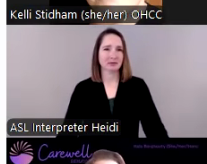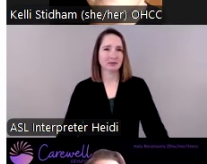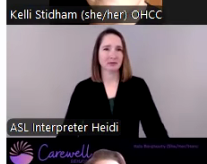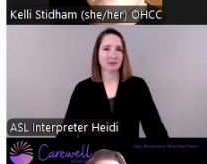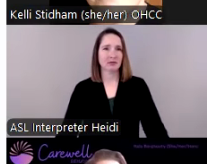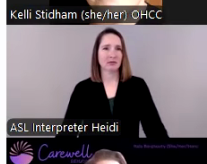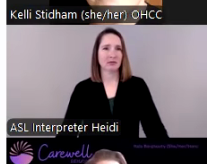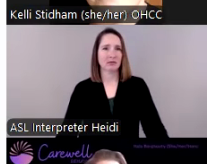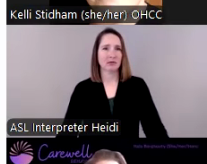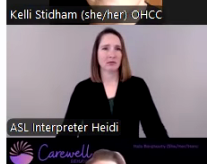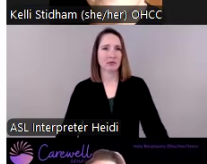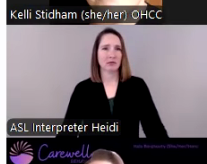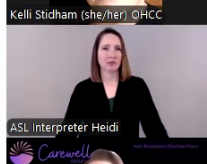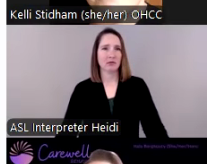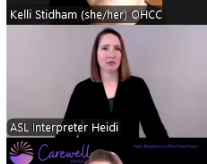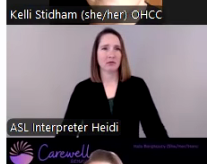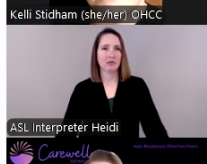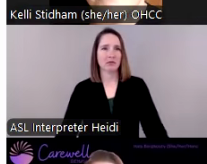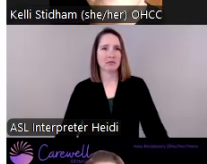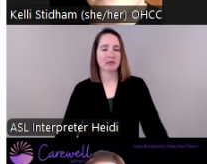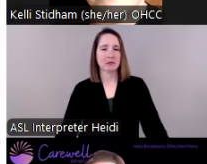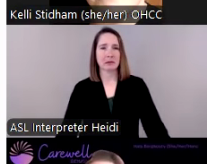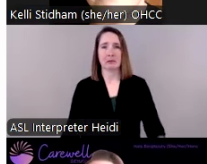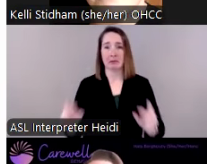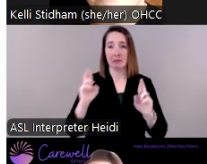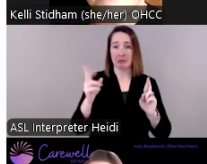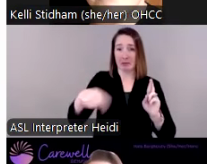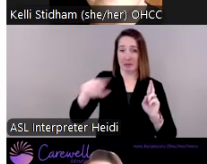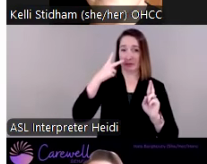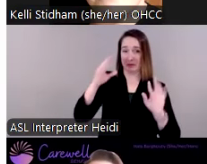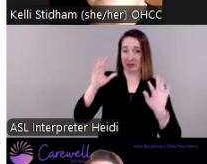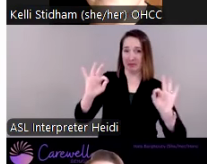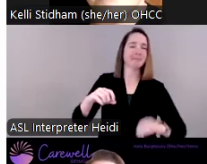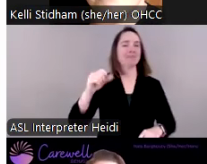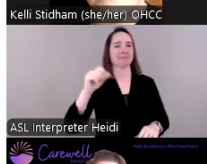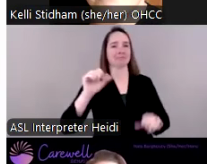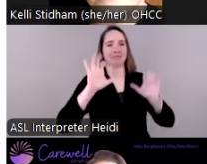Hopefully everyone can see my screen. Yes.